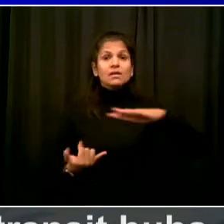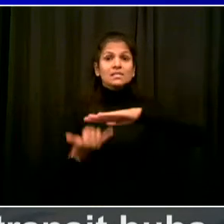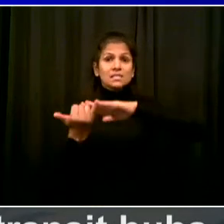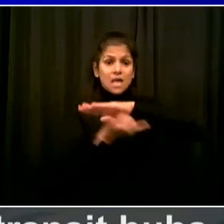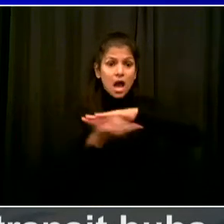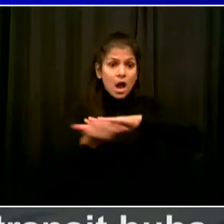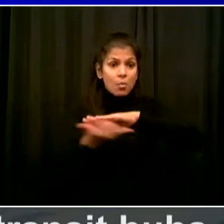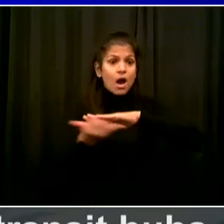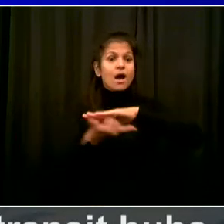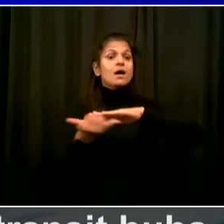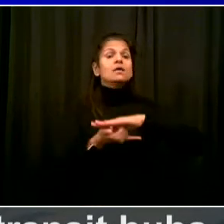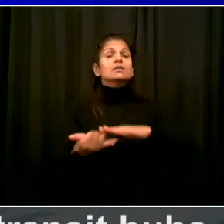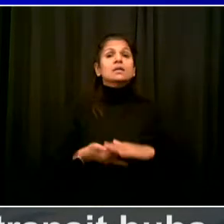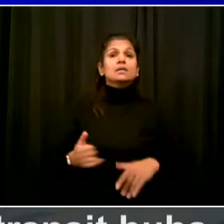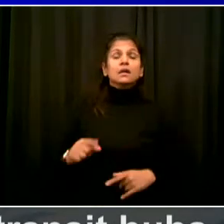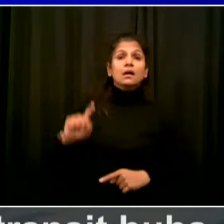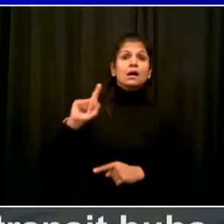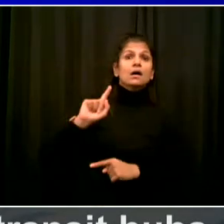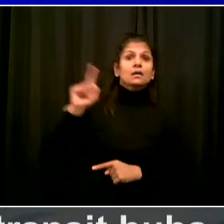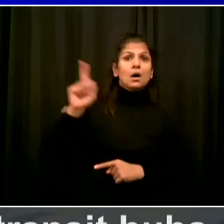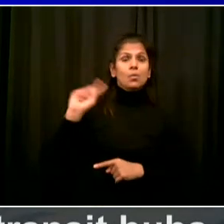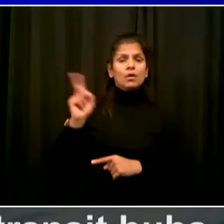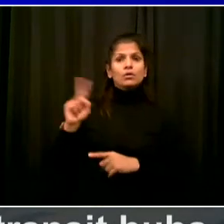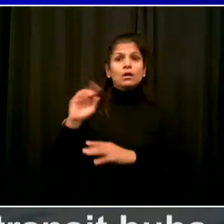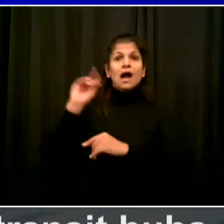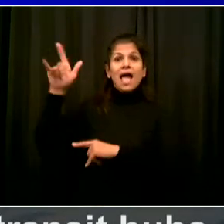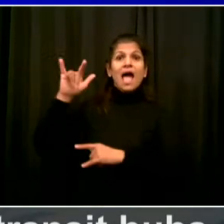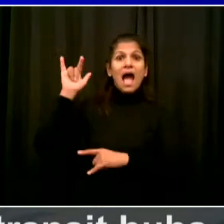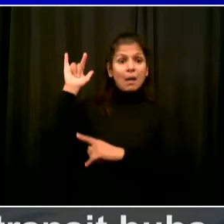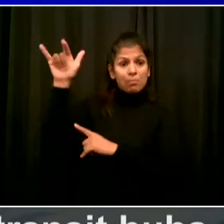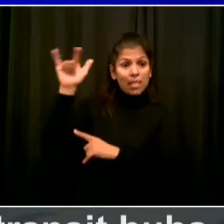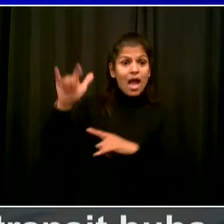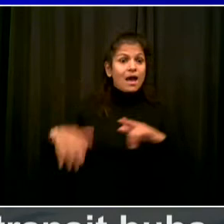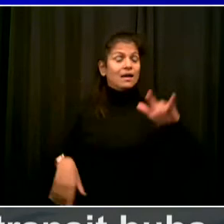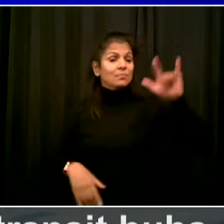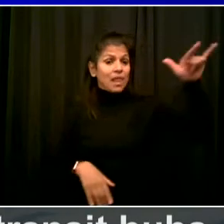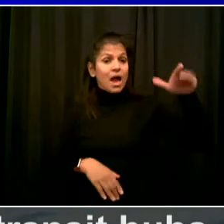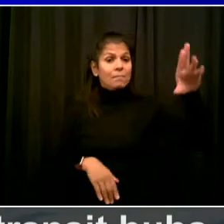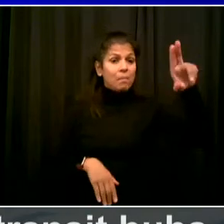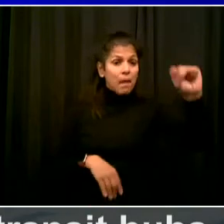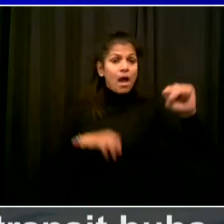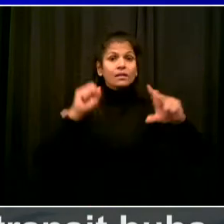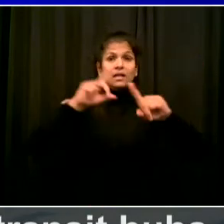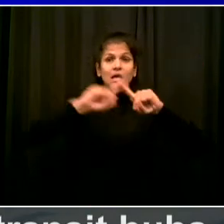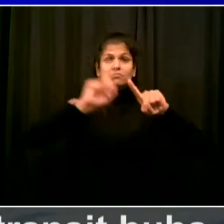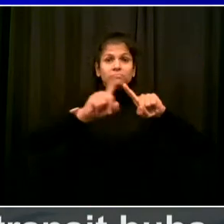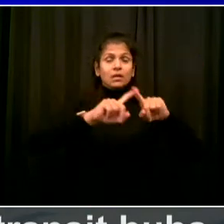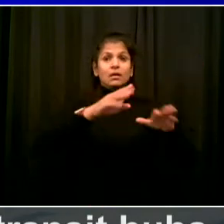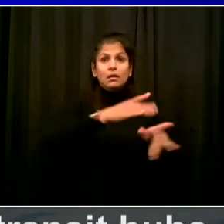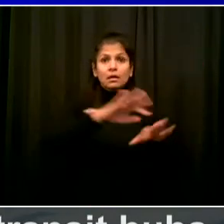CONDUCTED CHECK POINTS AT CURB SIDE DROPPOFF BUS STOPS. WHEN THEY DROP